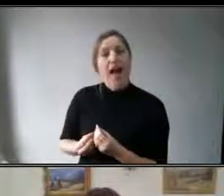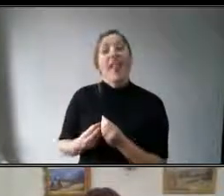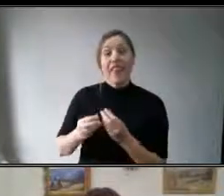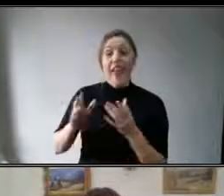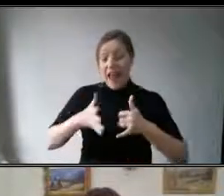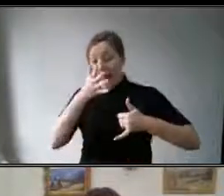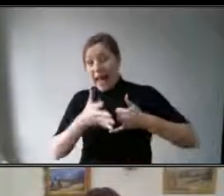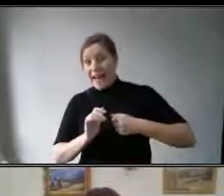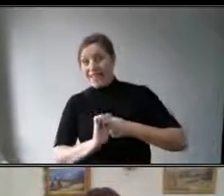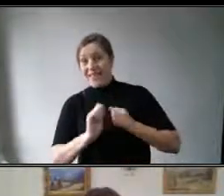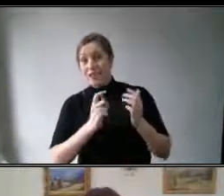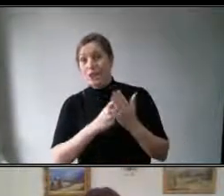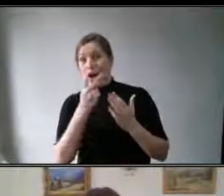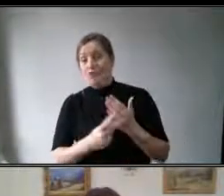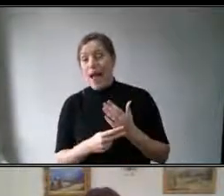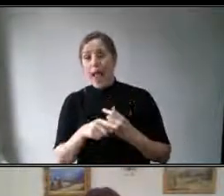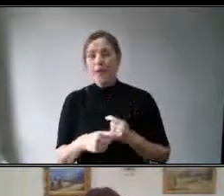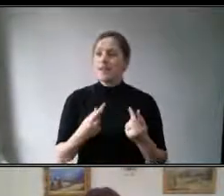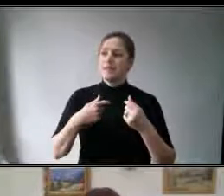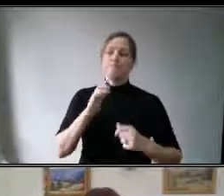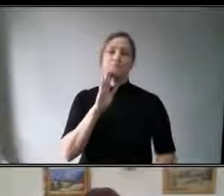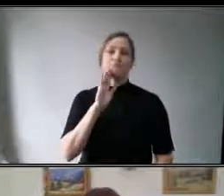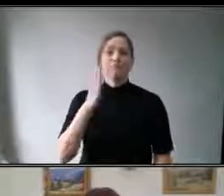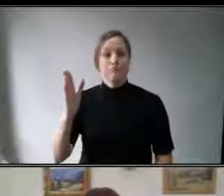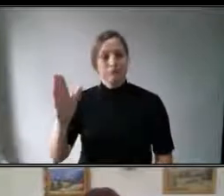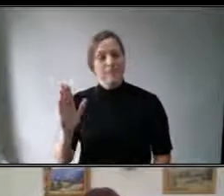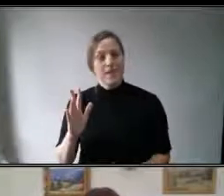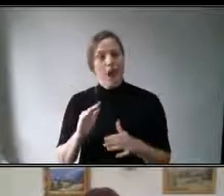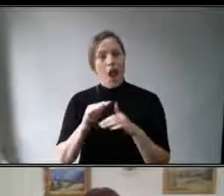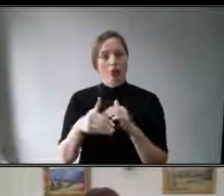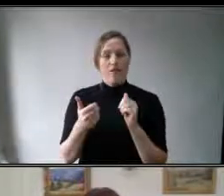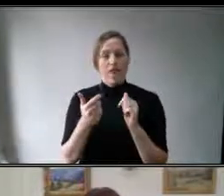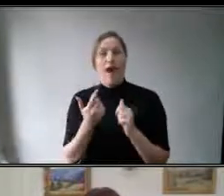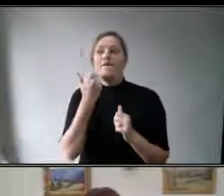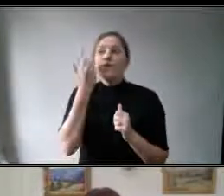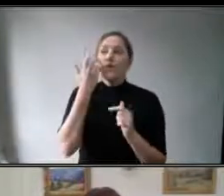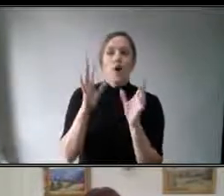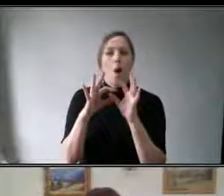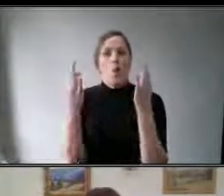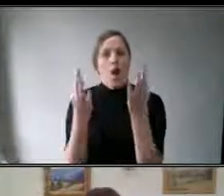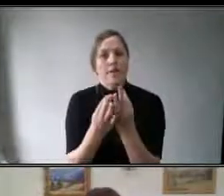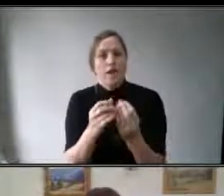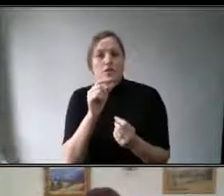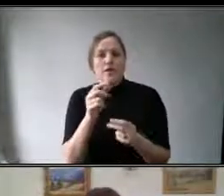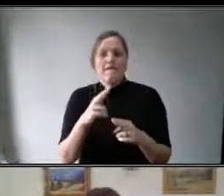arts organizations or artists that we might engage with in future um in the disability arts